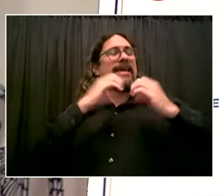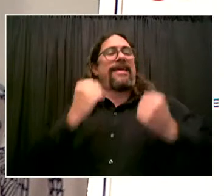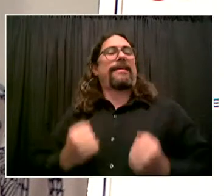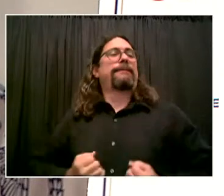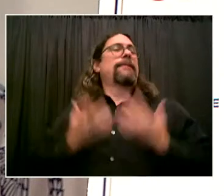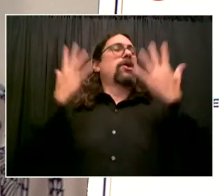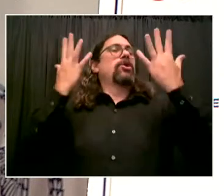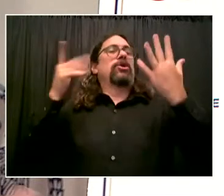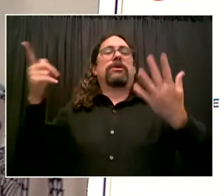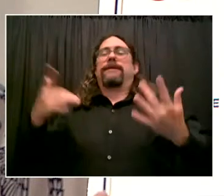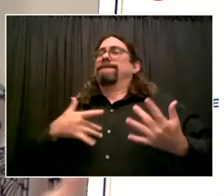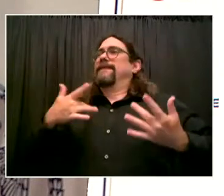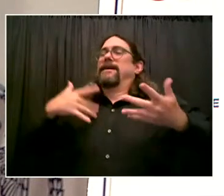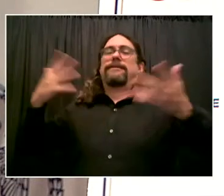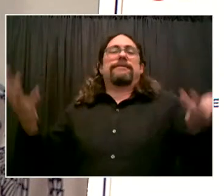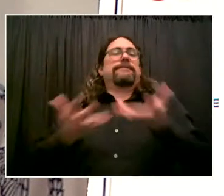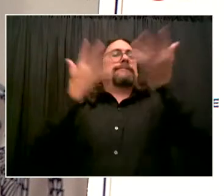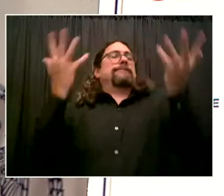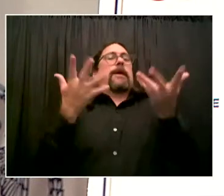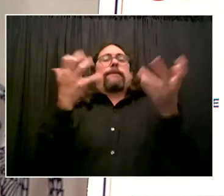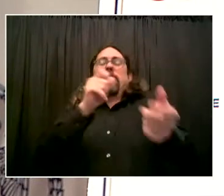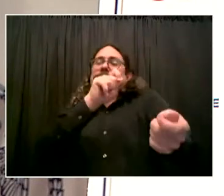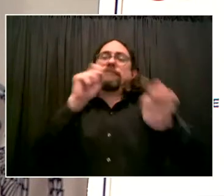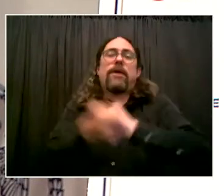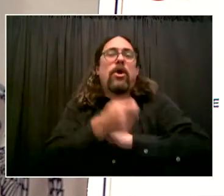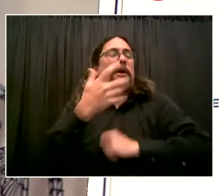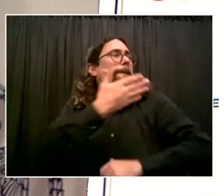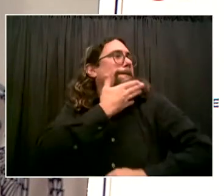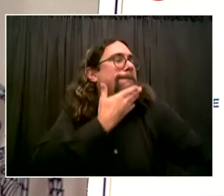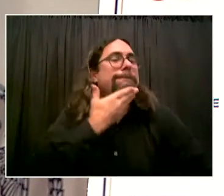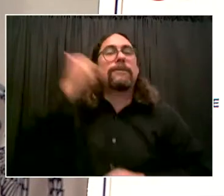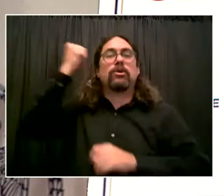LITTLE BETTER. OUR LAST